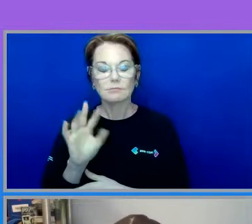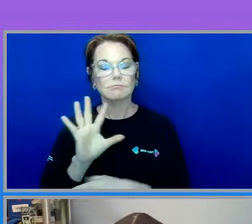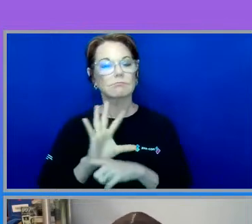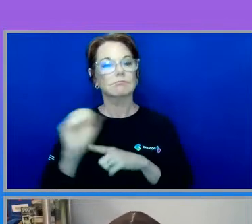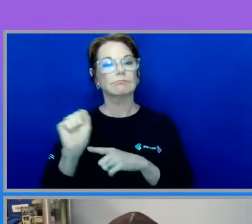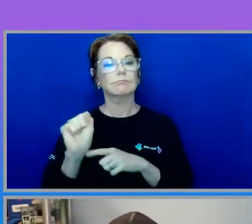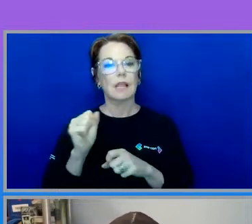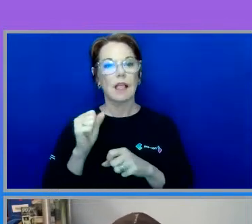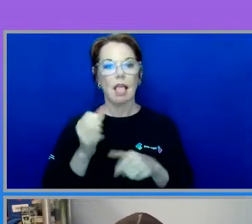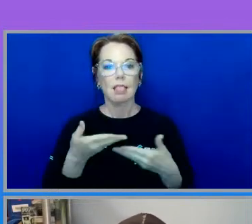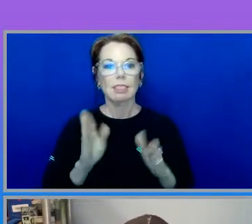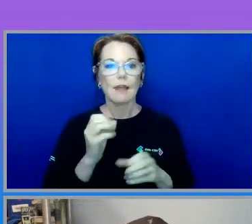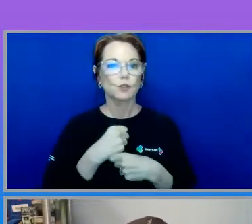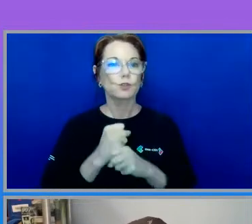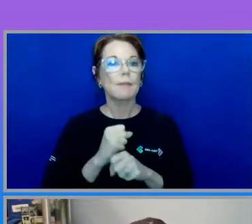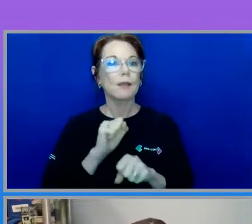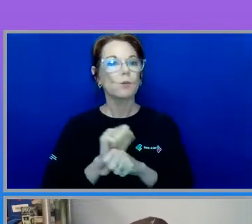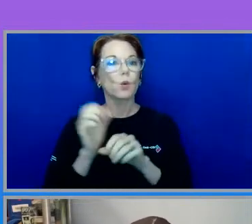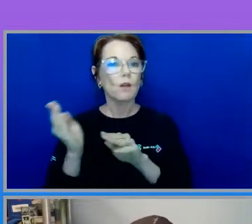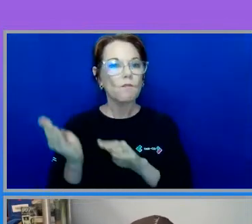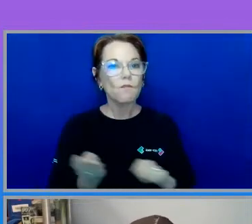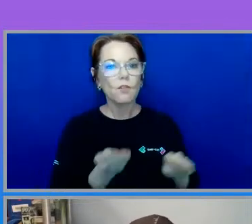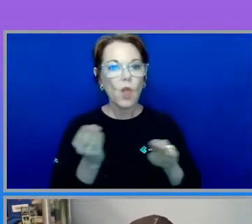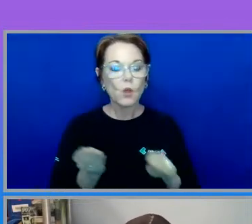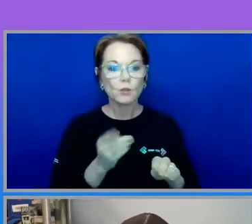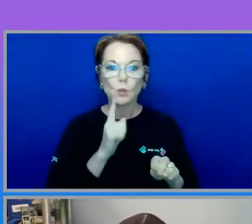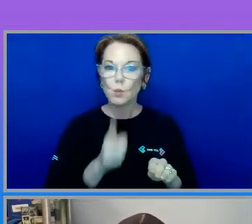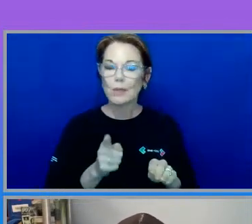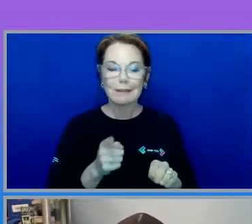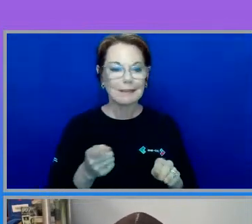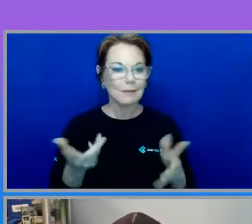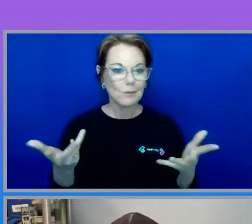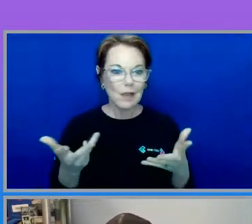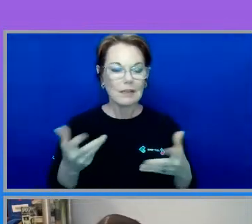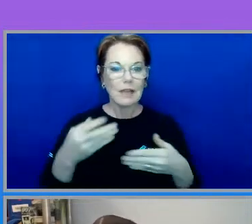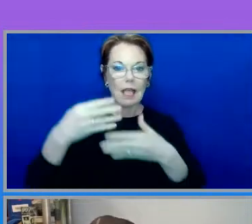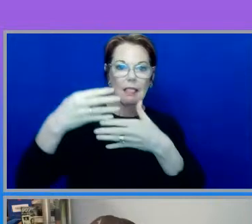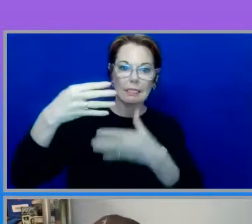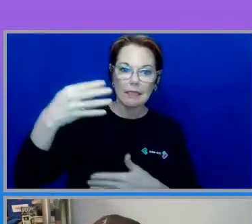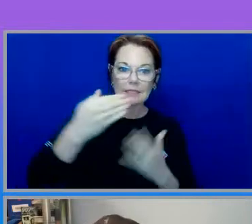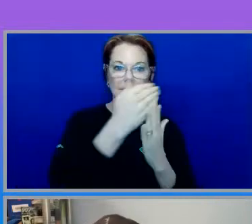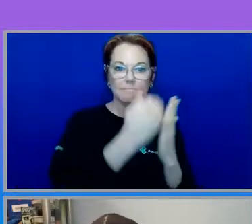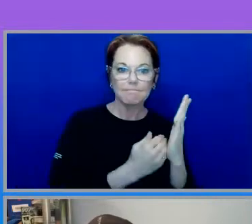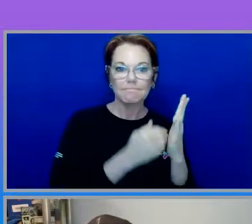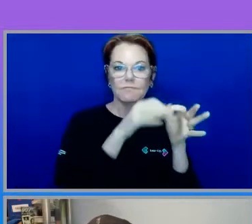workflows basically a list of instructions that run